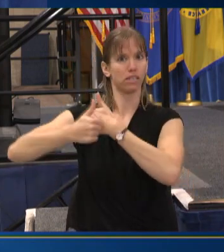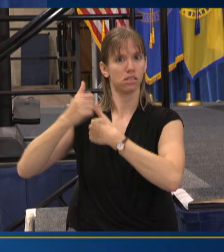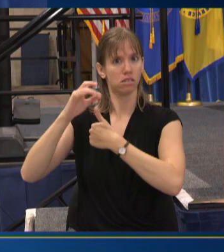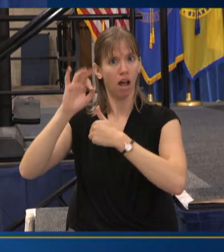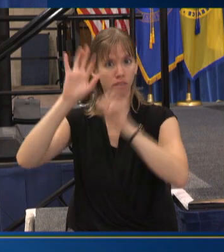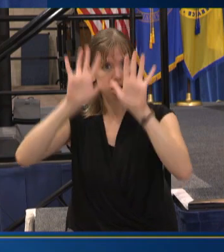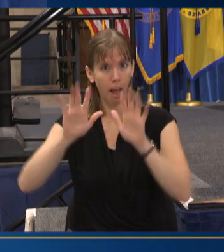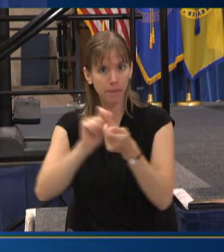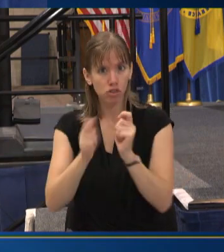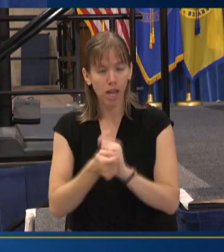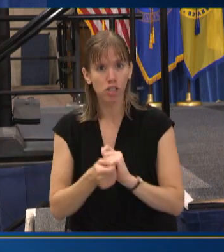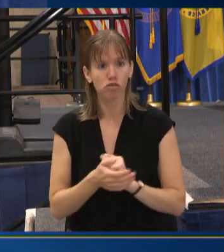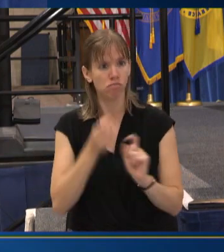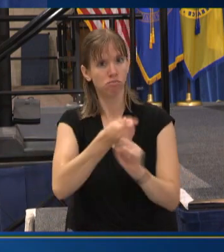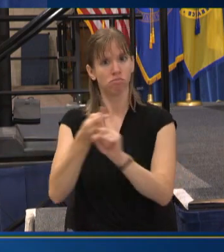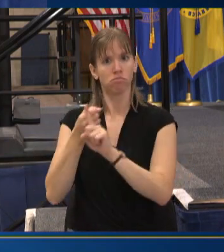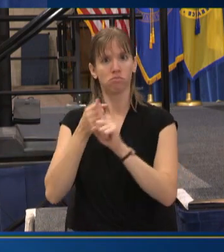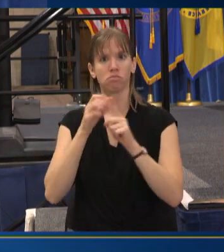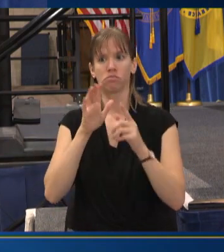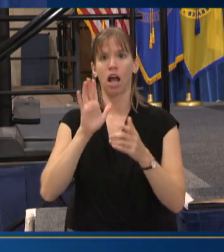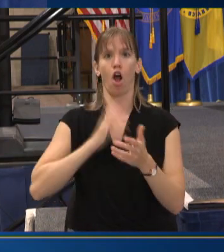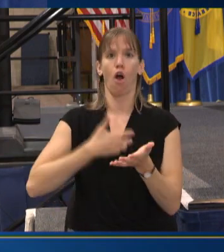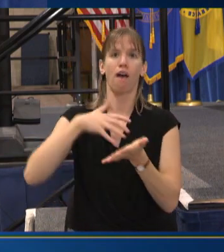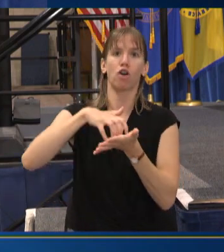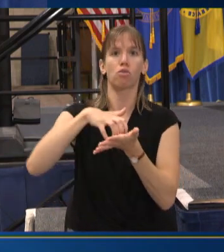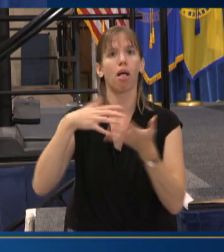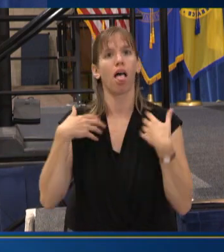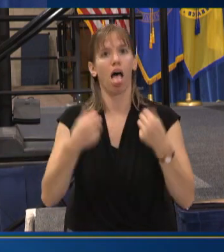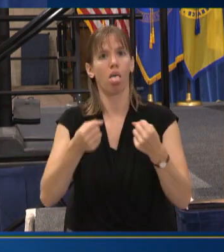health of vulnerable populations in the United States and throughout the world.